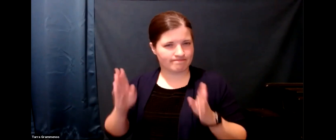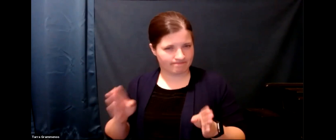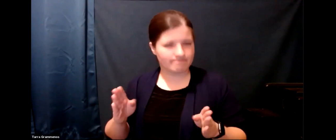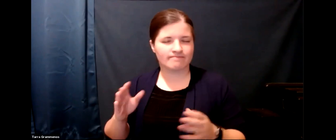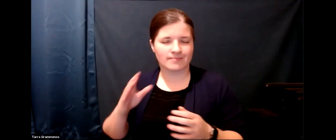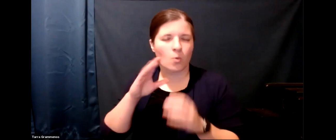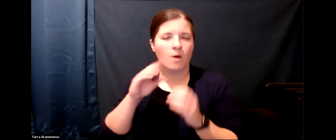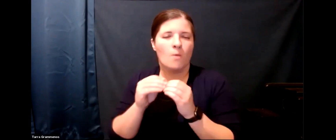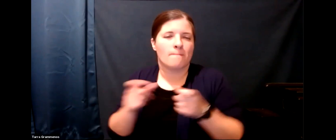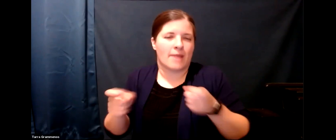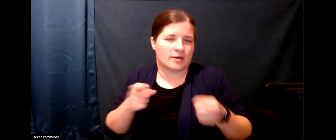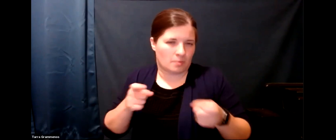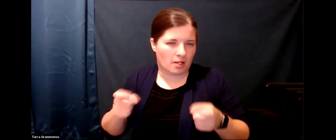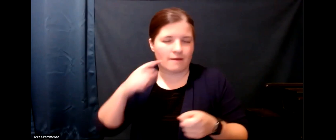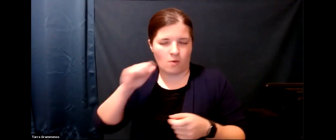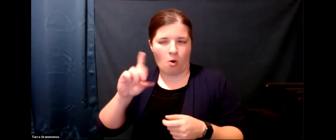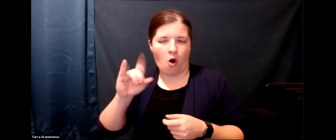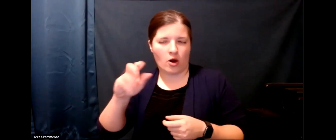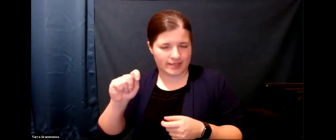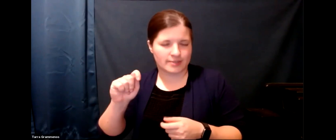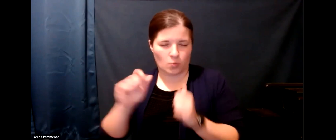then with that extra bit of time.